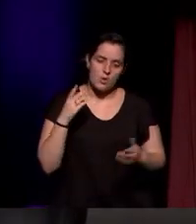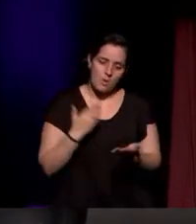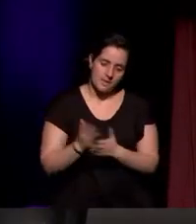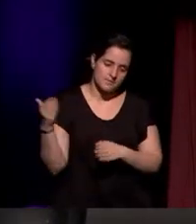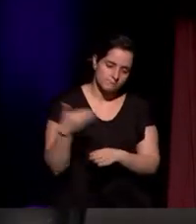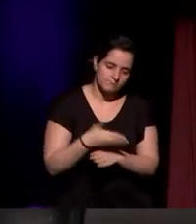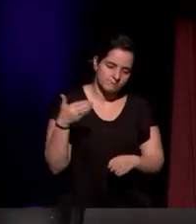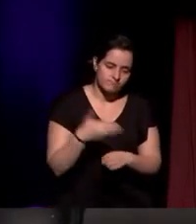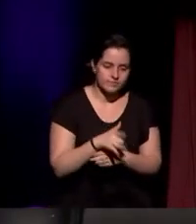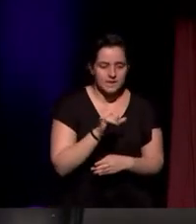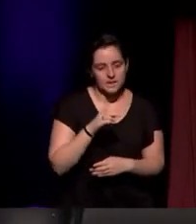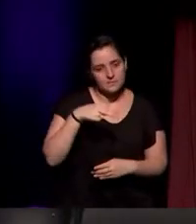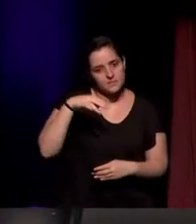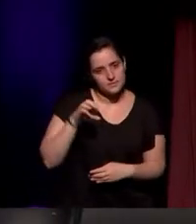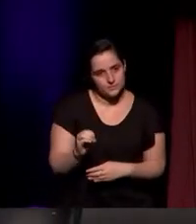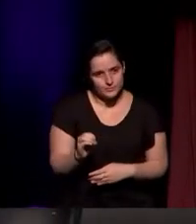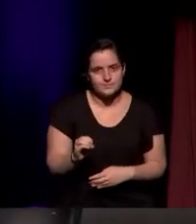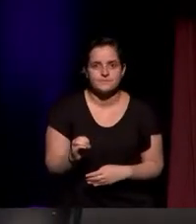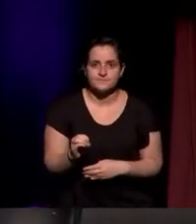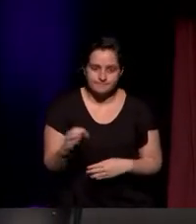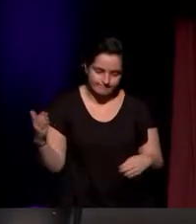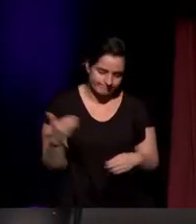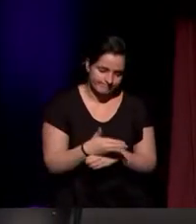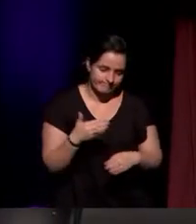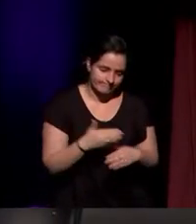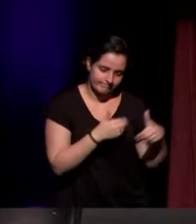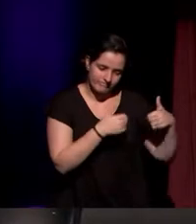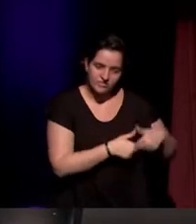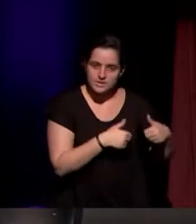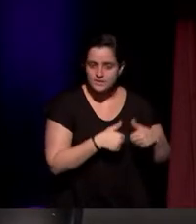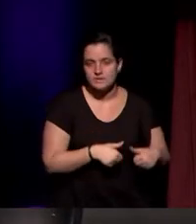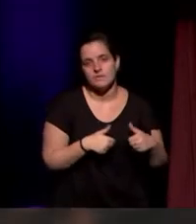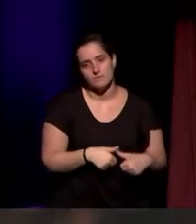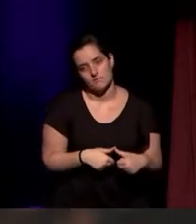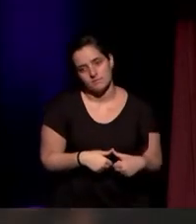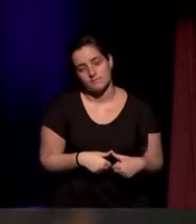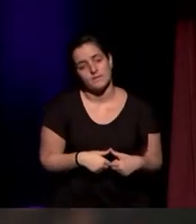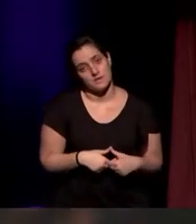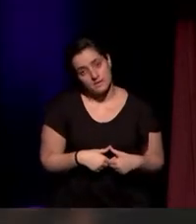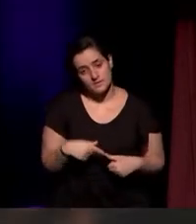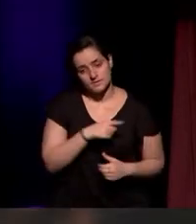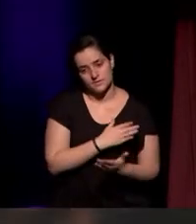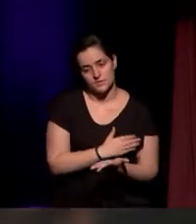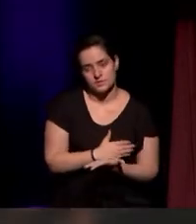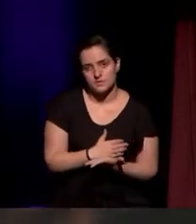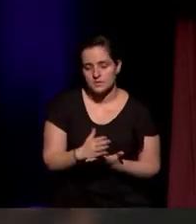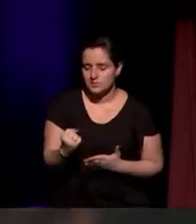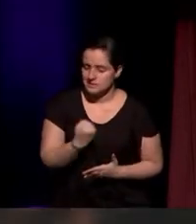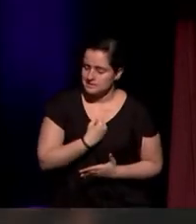if they settle there, and will take, this will generate numerous conflicts